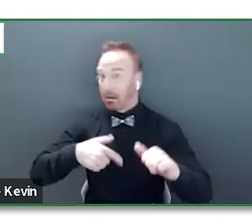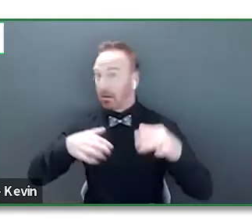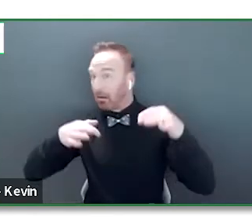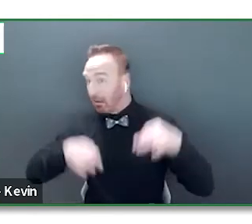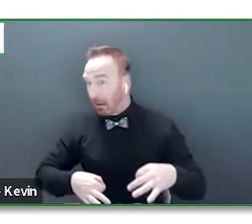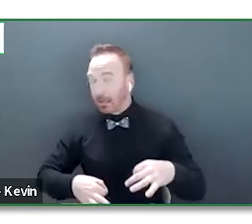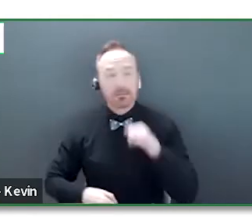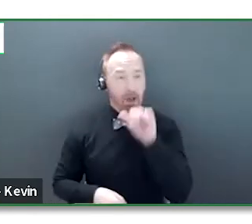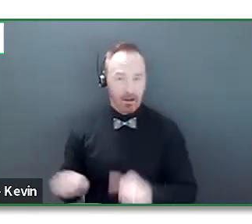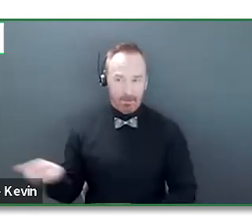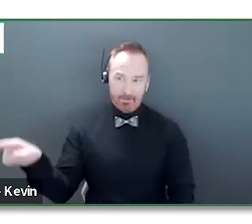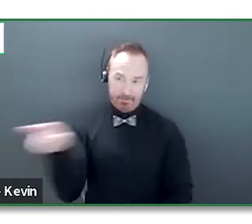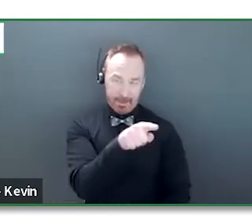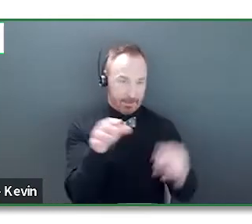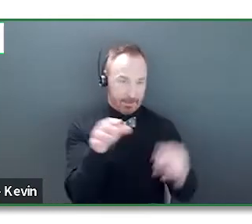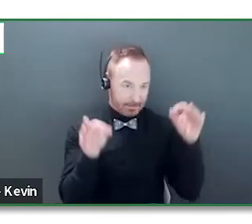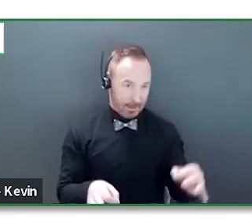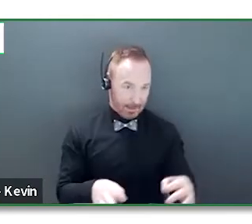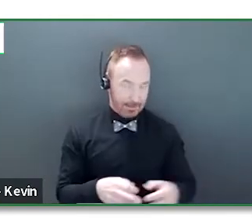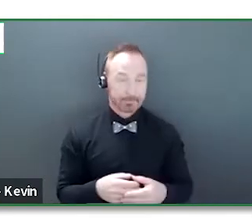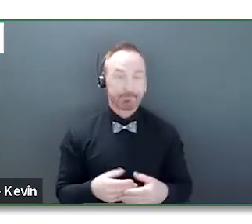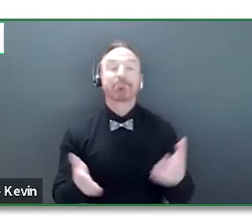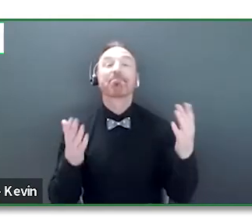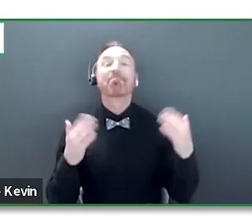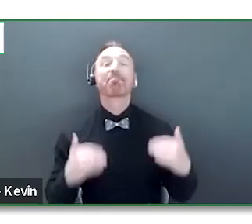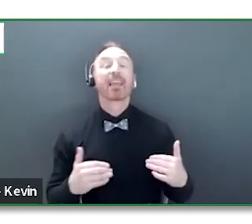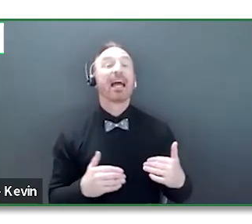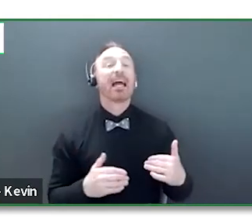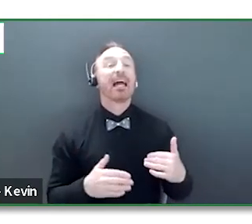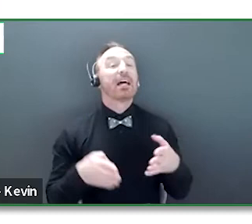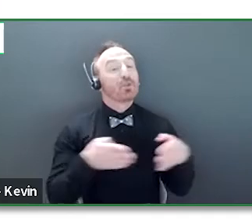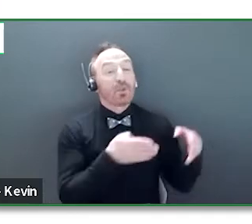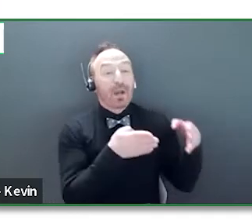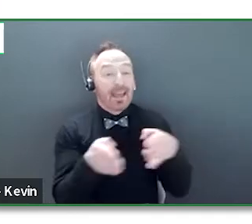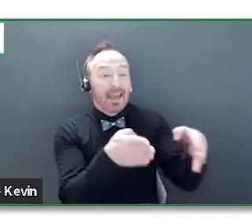right now on a collection of trail data which is really interesting to inform